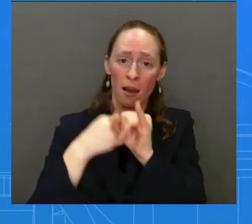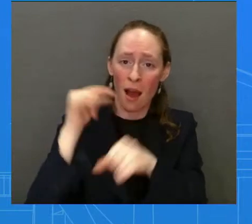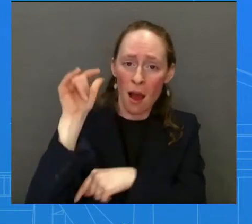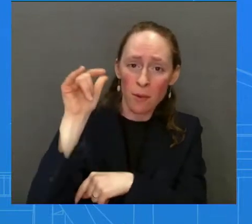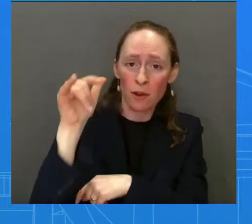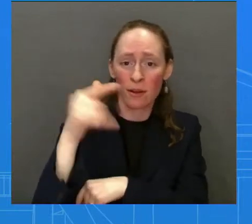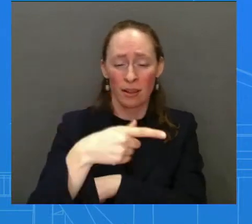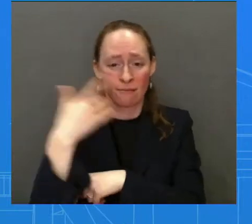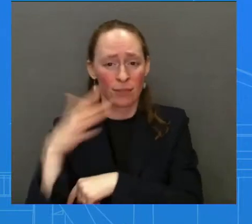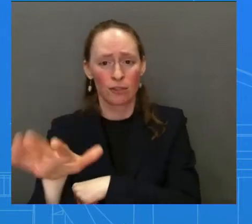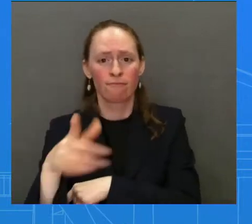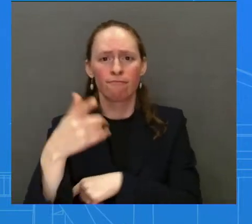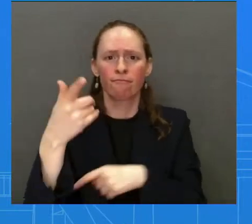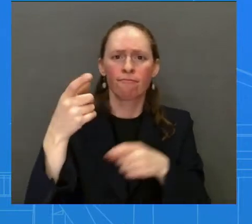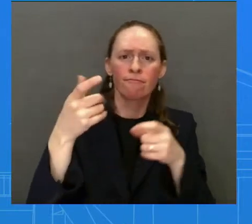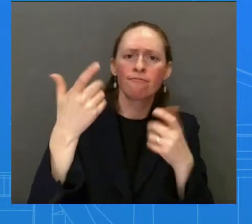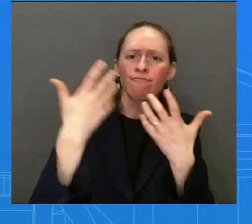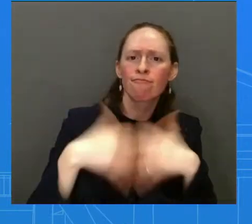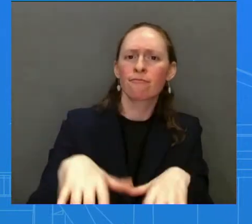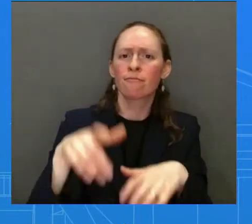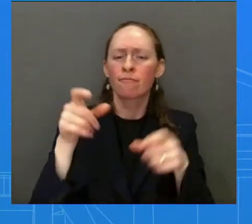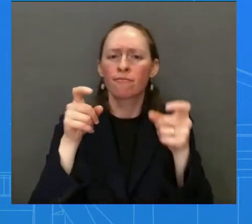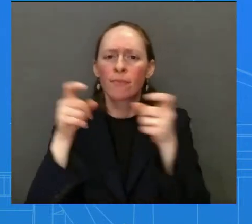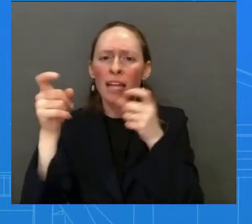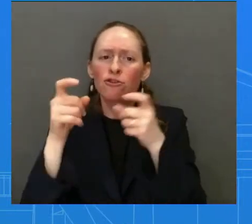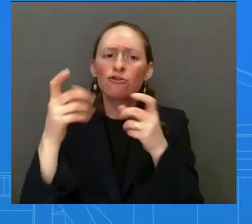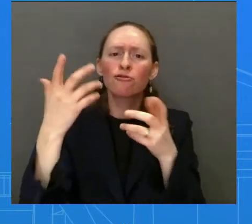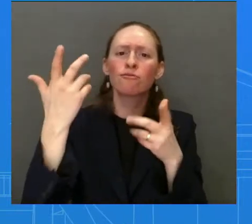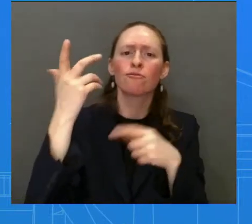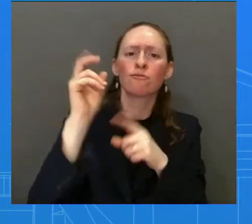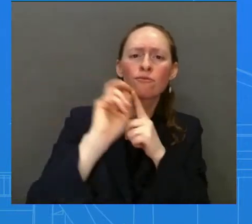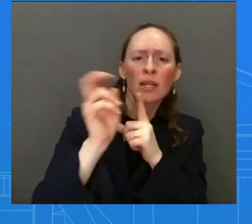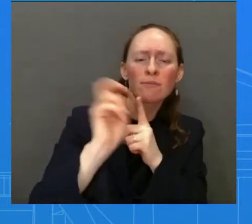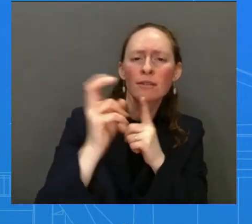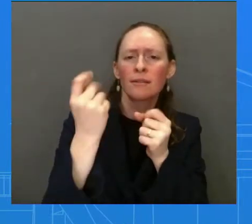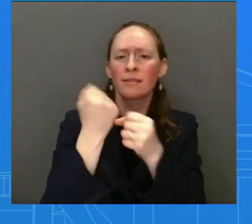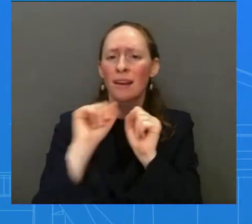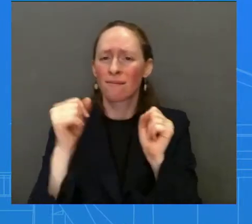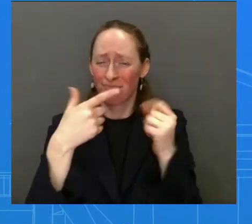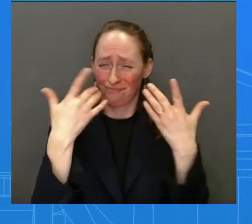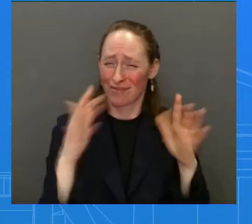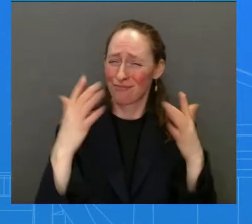and served as Command Sergeant Major in the military. This was a veteran of the military.